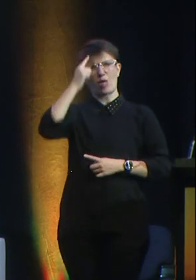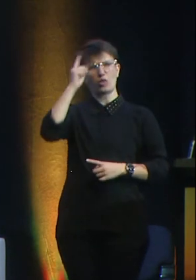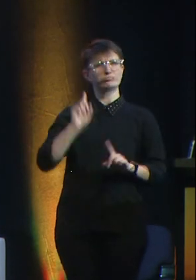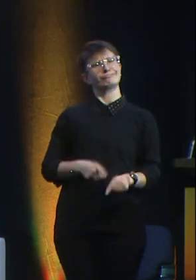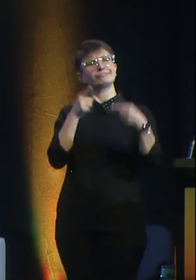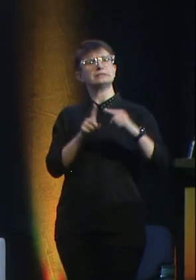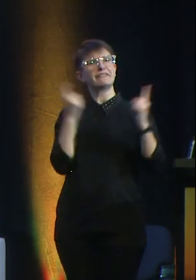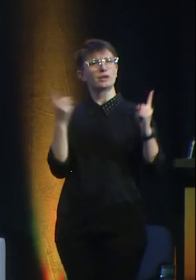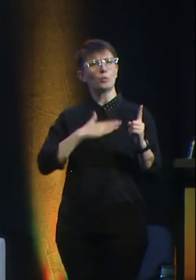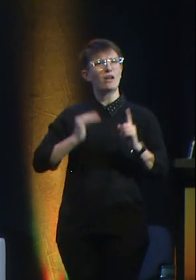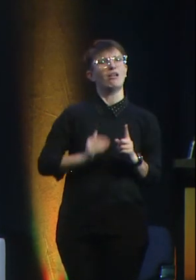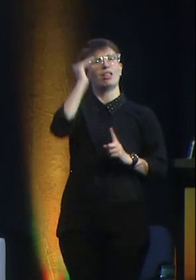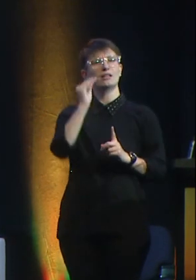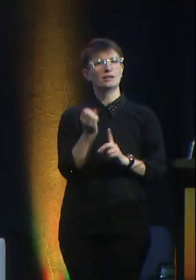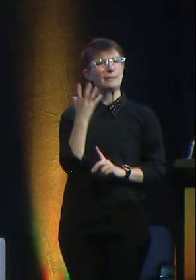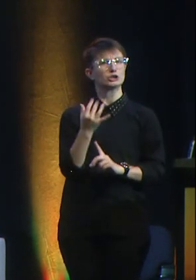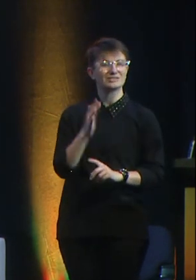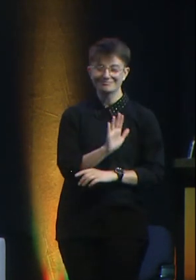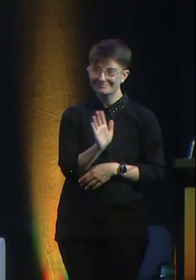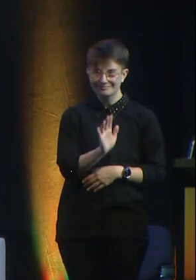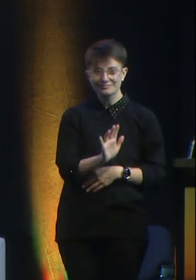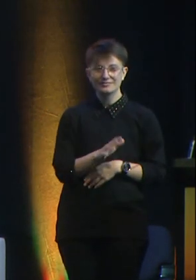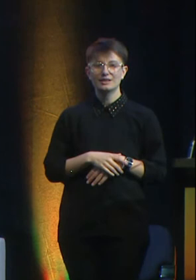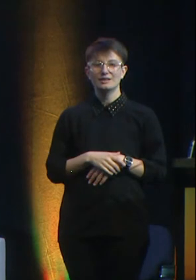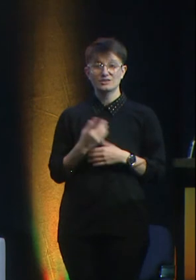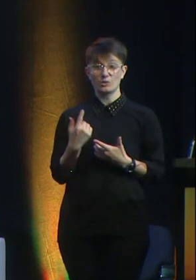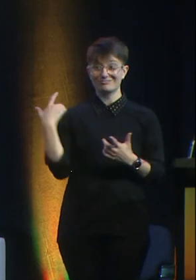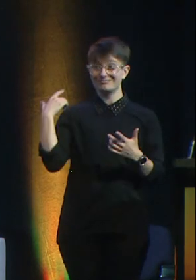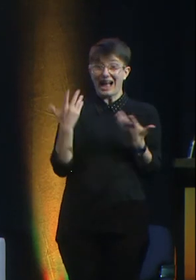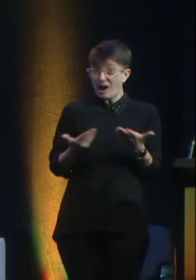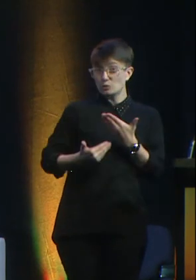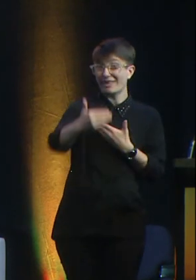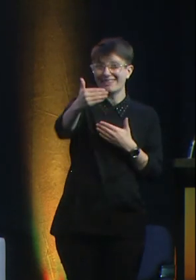to get there given it took us 150 years to get to where we are today, how are we going